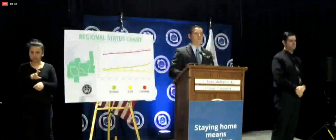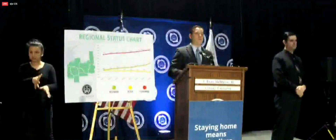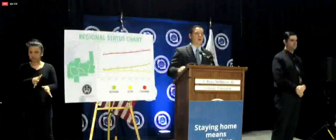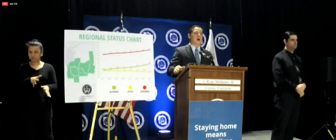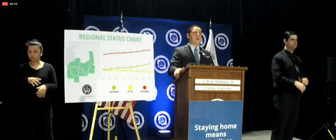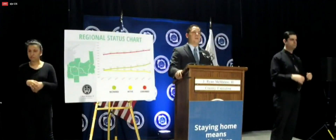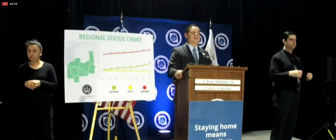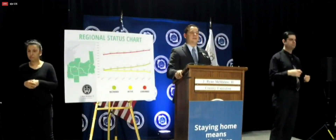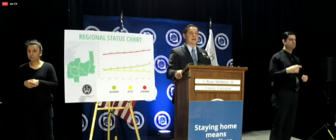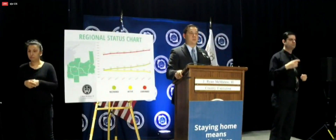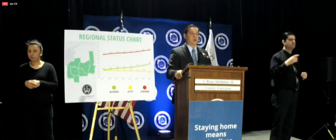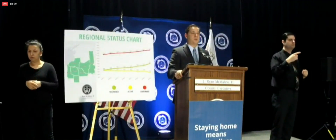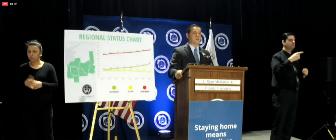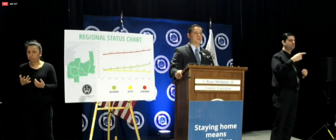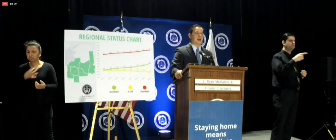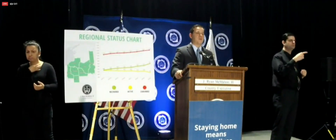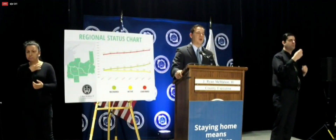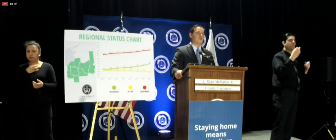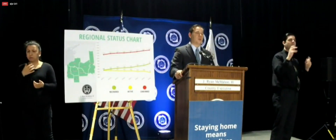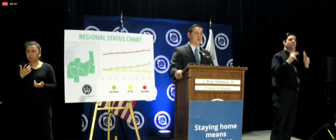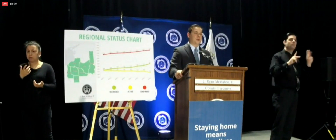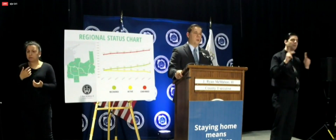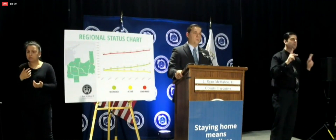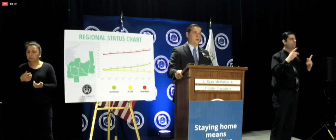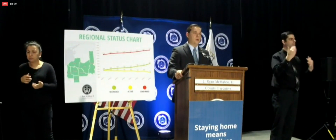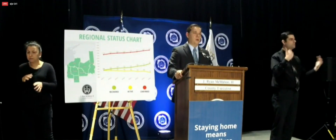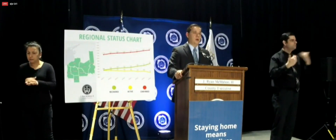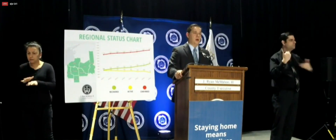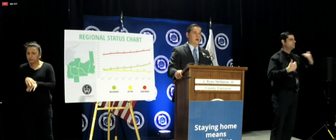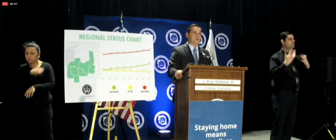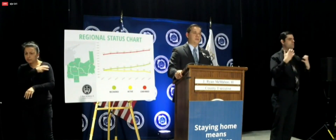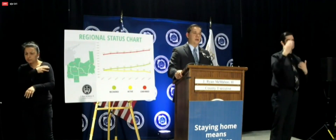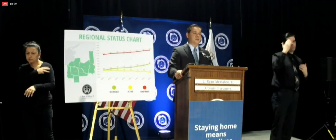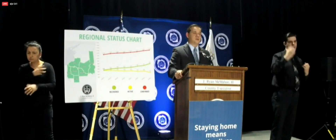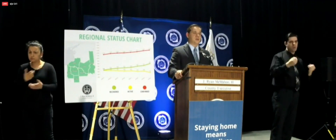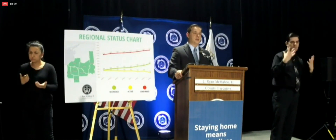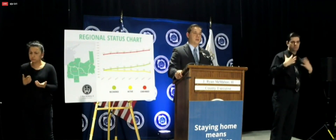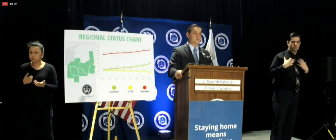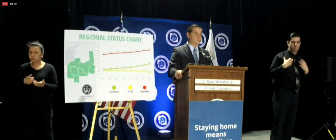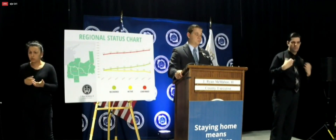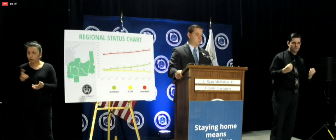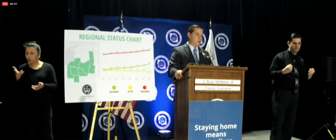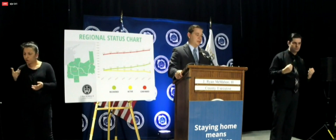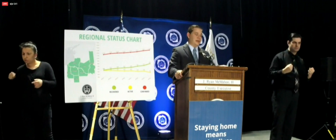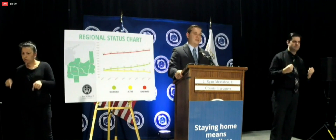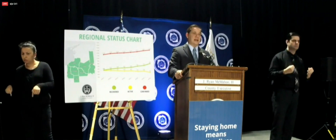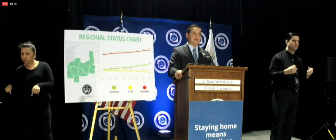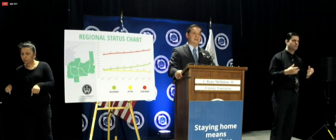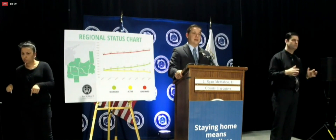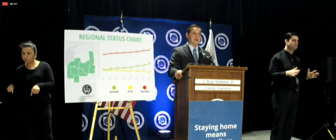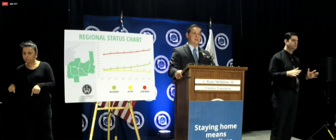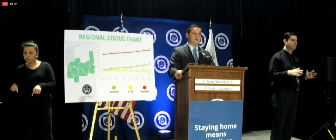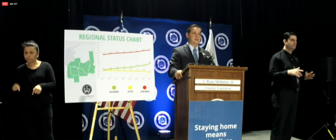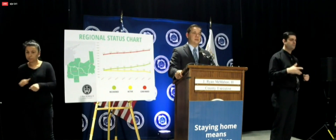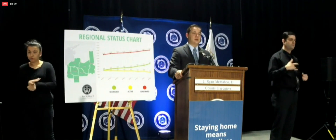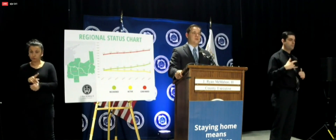WITH ZERO ACTIVE CASES. THAT'S THE DATA POINT. PEOPLE WANTED TO KNOW AND THAT'S THE DATA POINT PEOPLE SHOULD NOT FEEL COMFORTABLE WITH THOUGH.